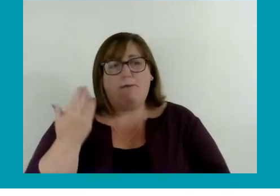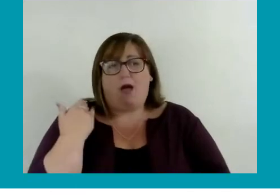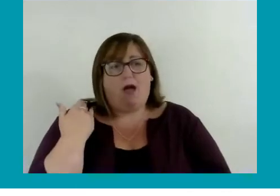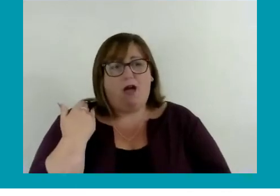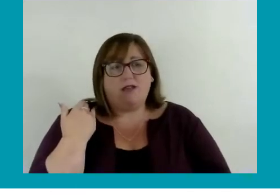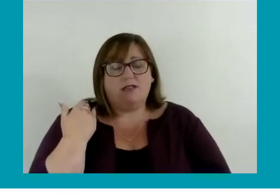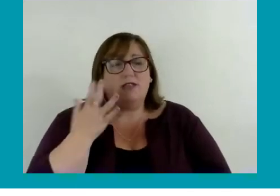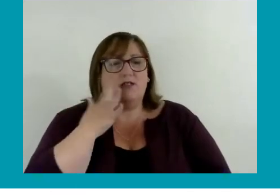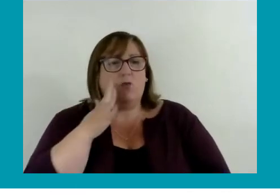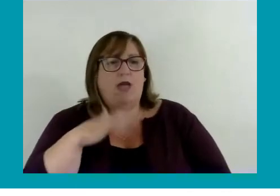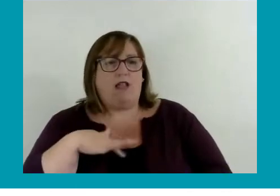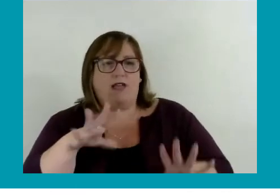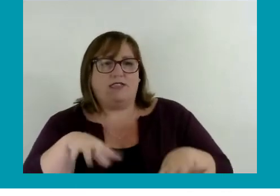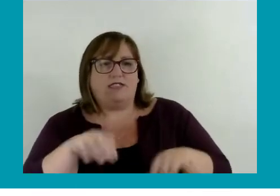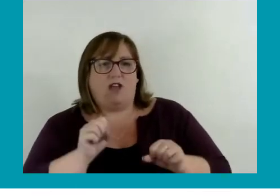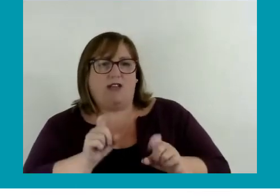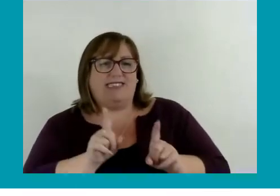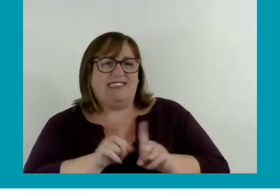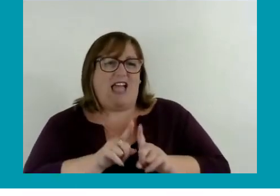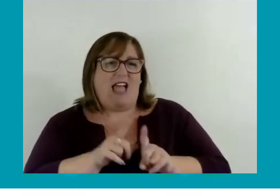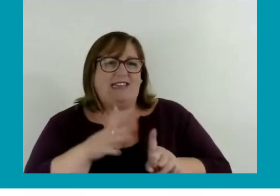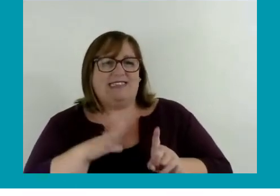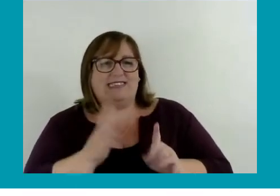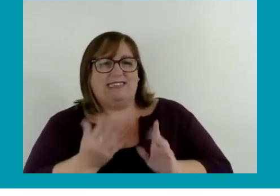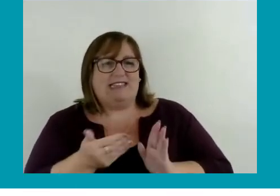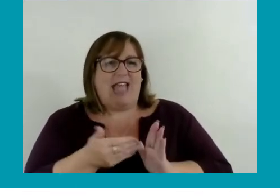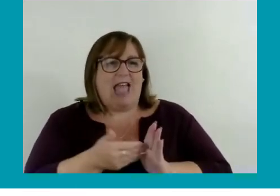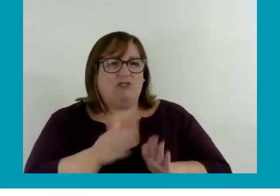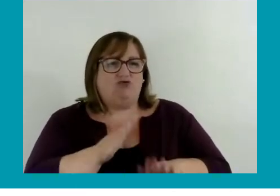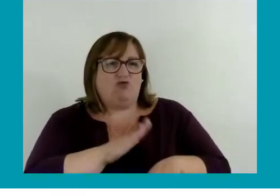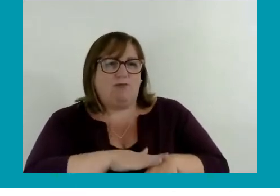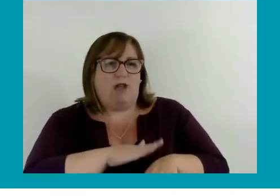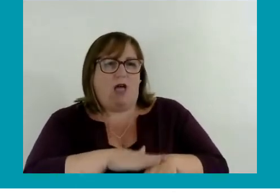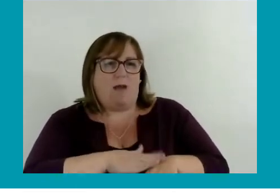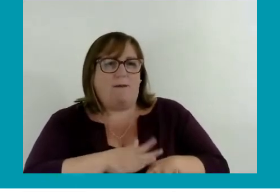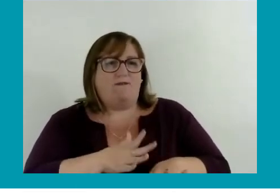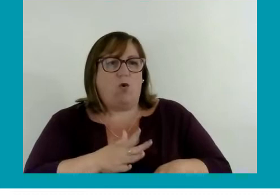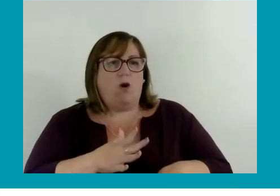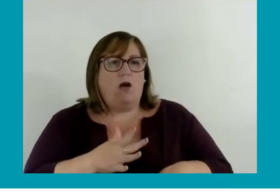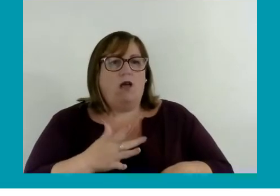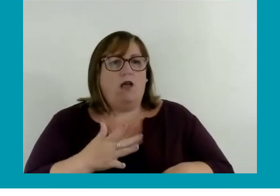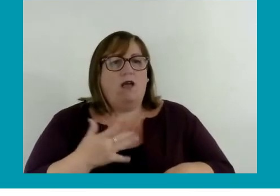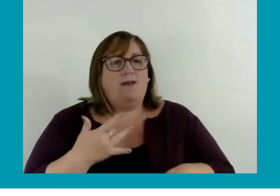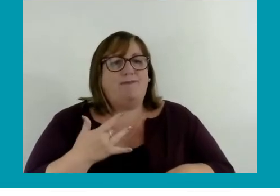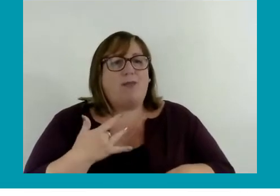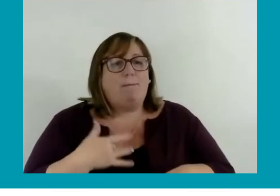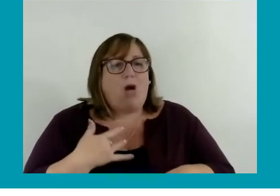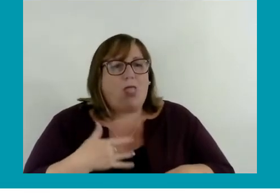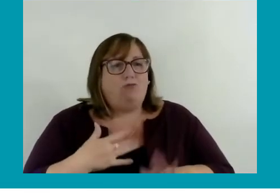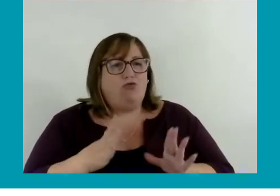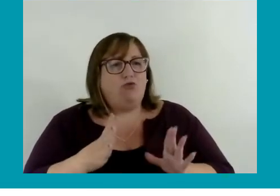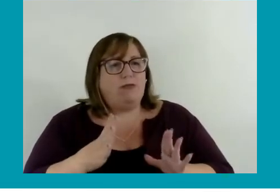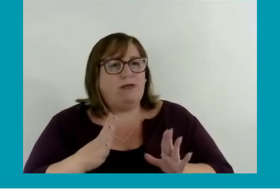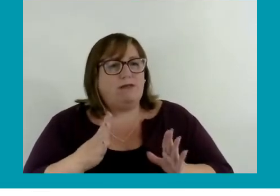things like needing extra time for bathroom breaks um being able to get up and walk around compressed